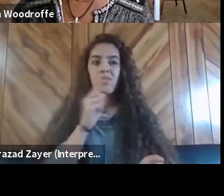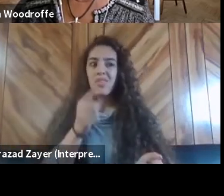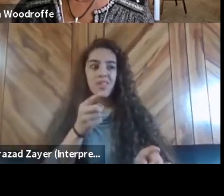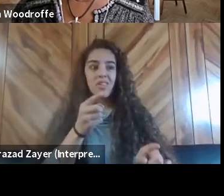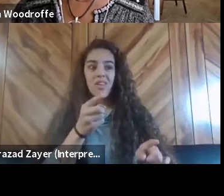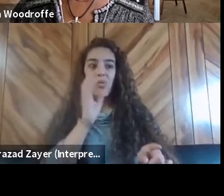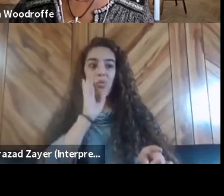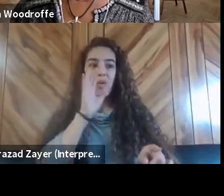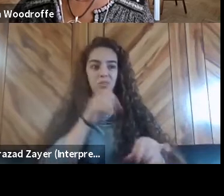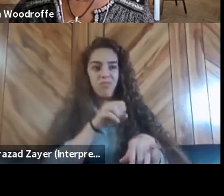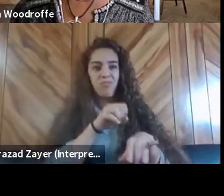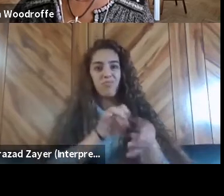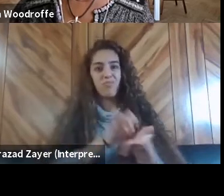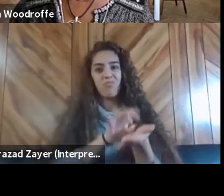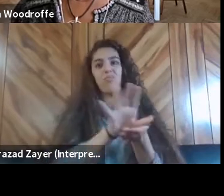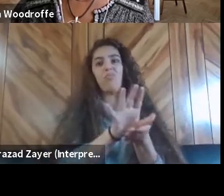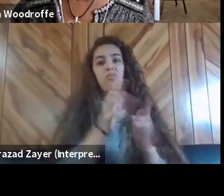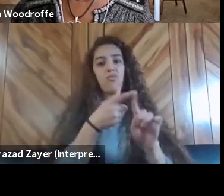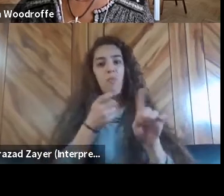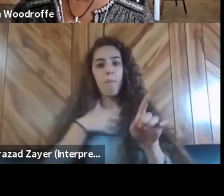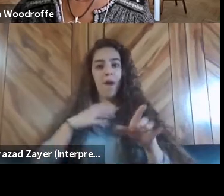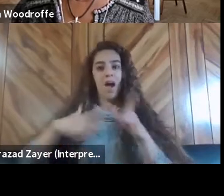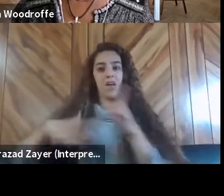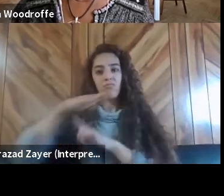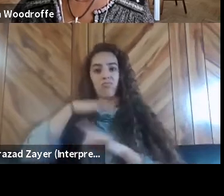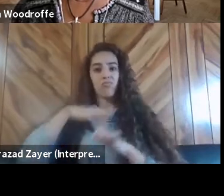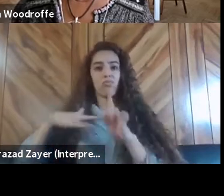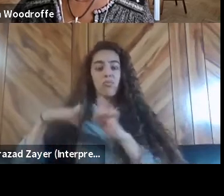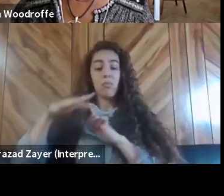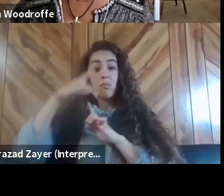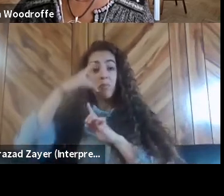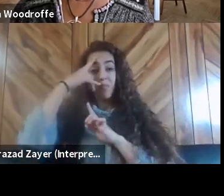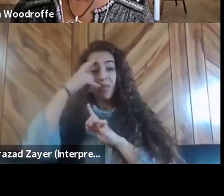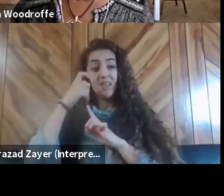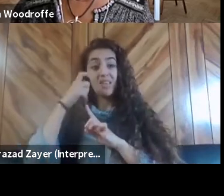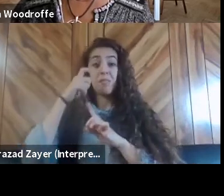people who supported Her, who can support me as a mom, and